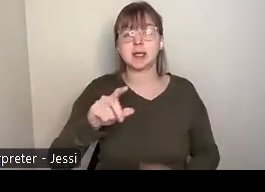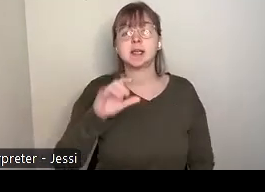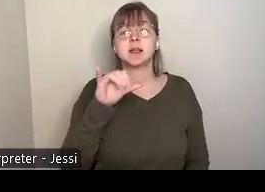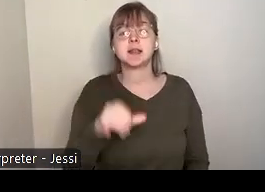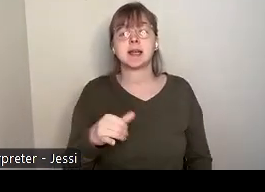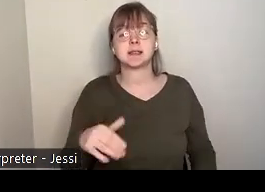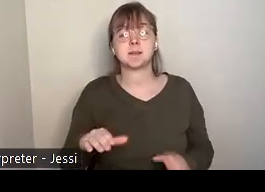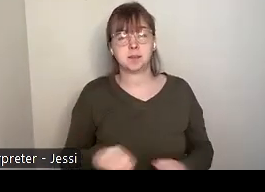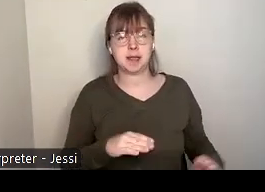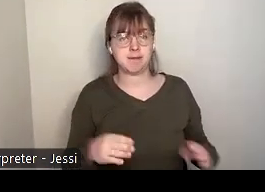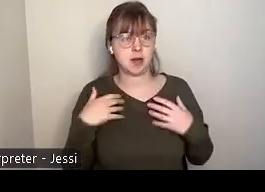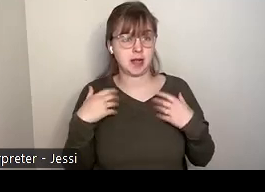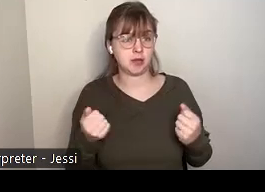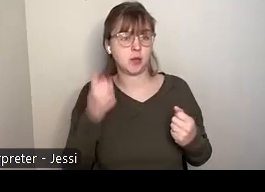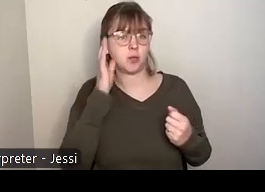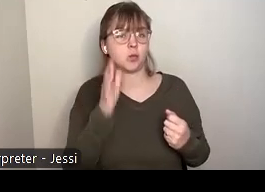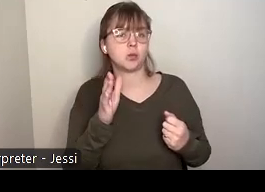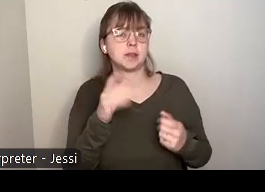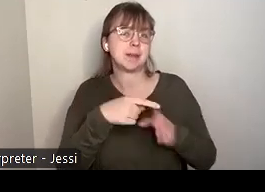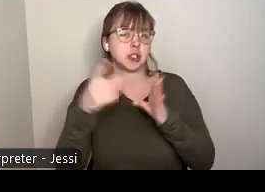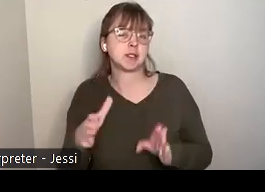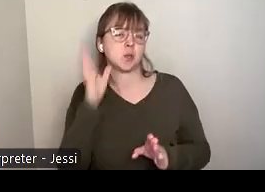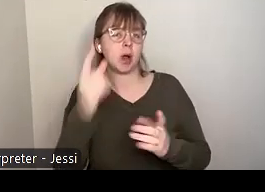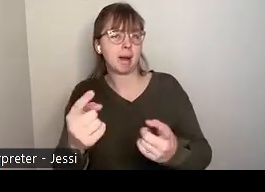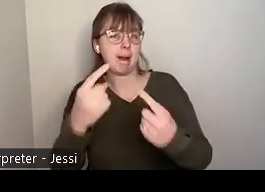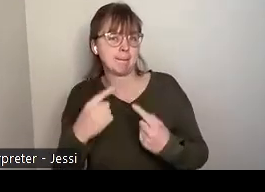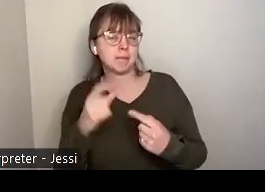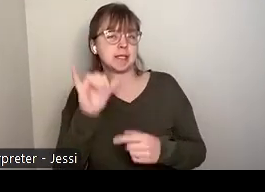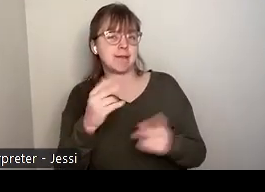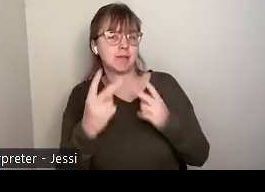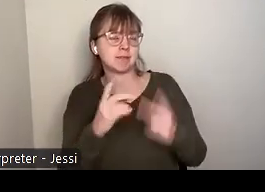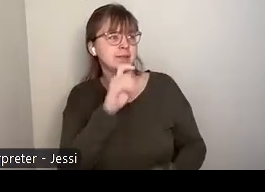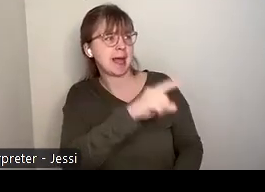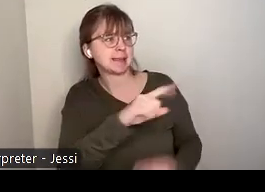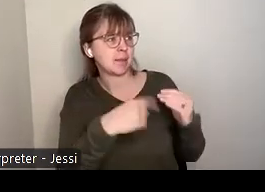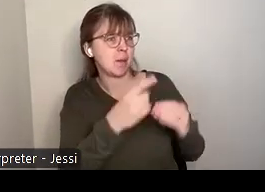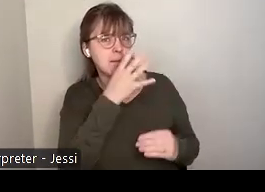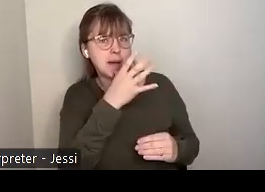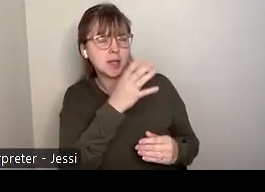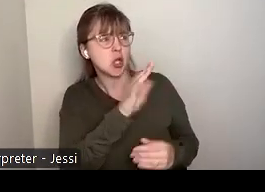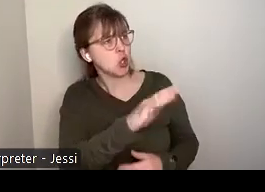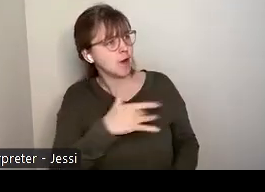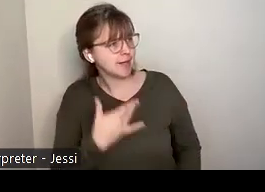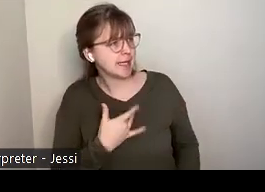and baby at this visit um they talk about her mood an adjustment to having a baby um she does